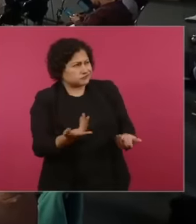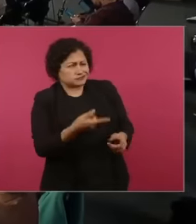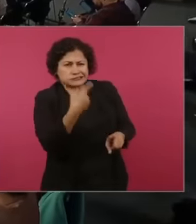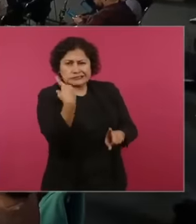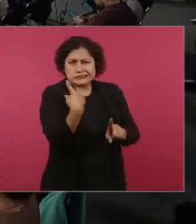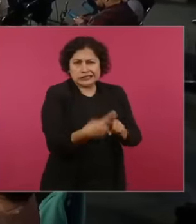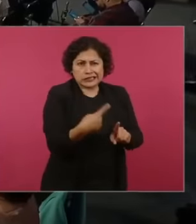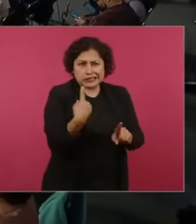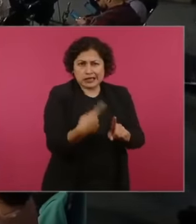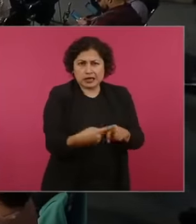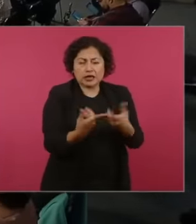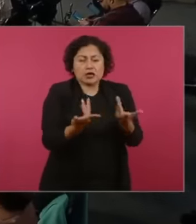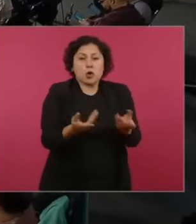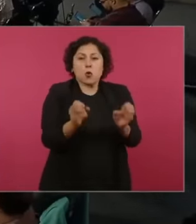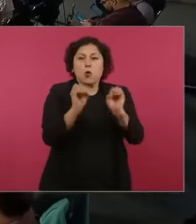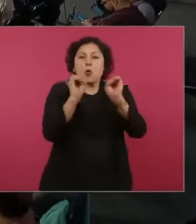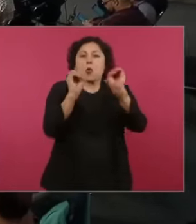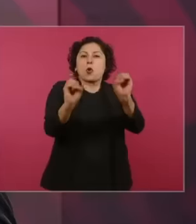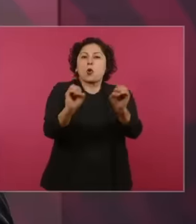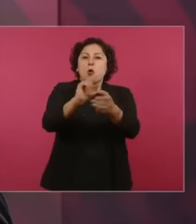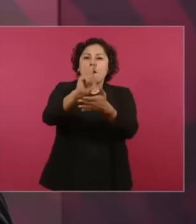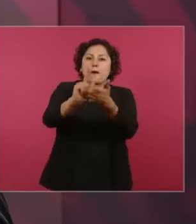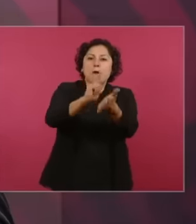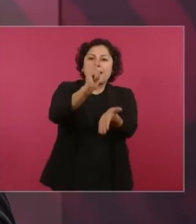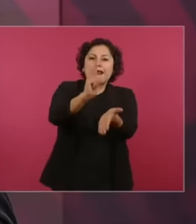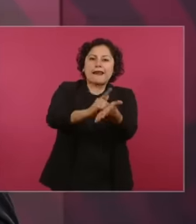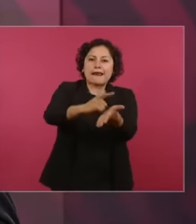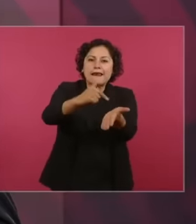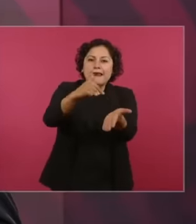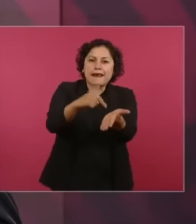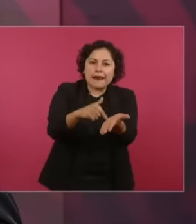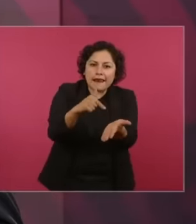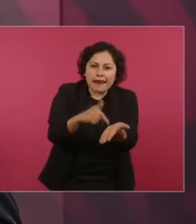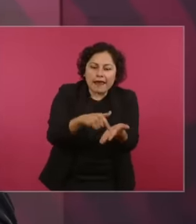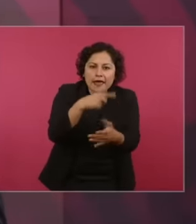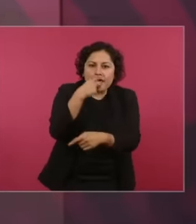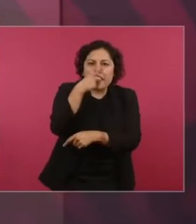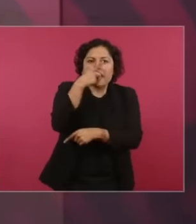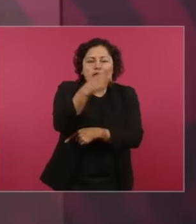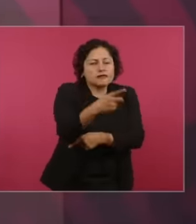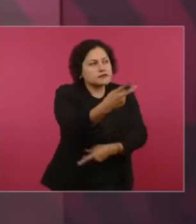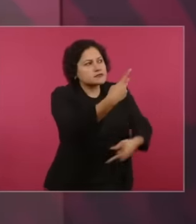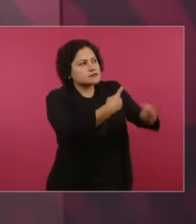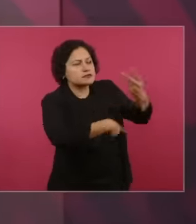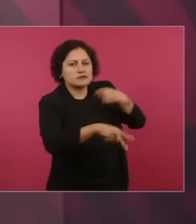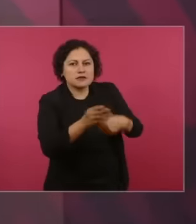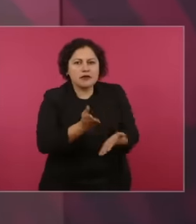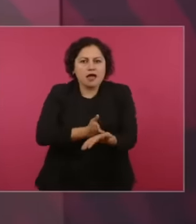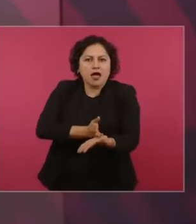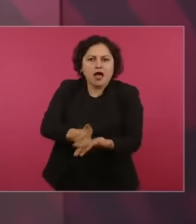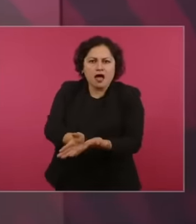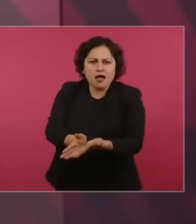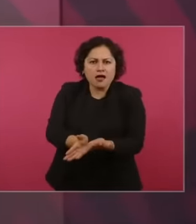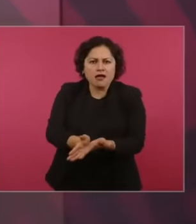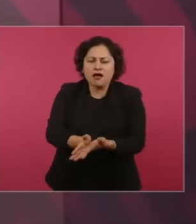legal basis Who